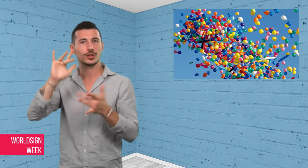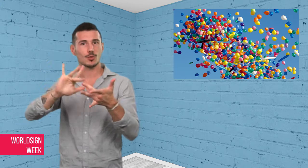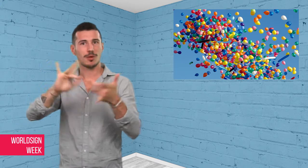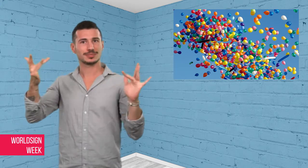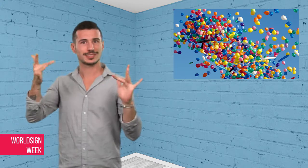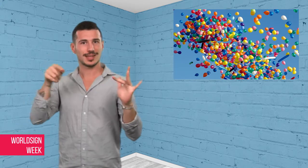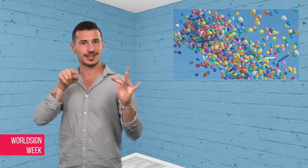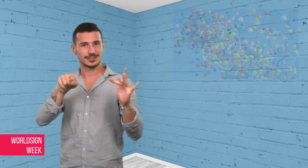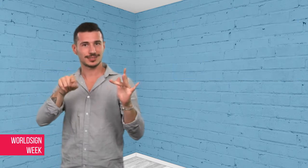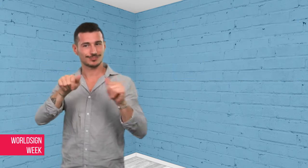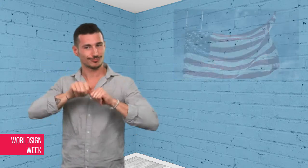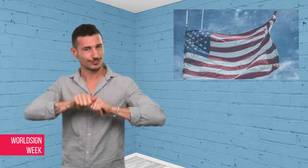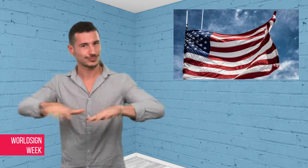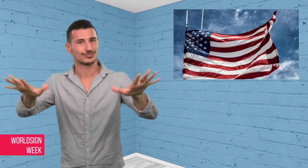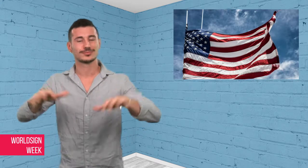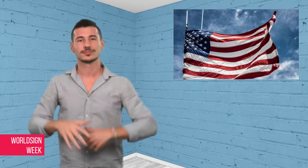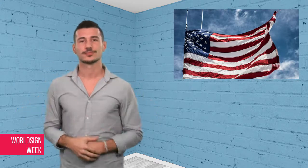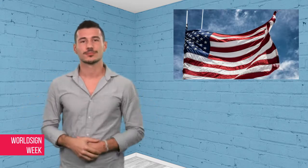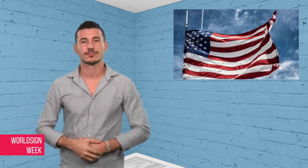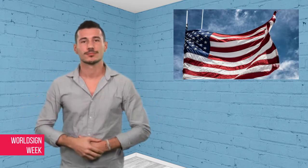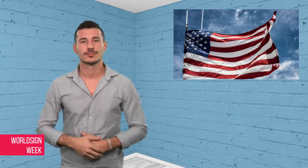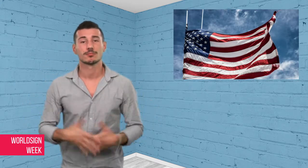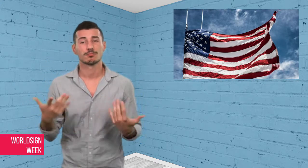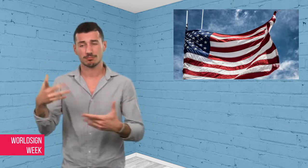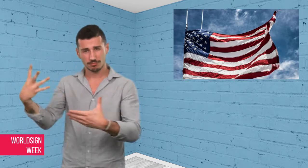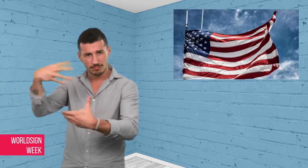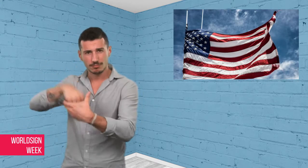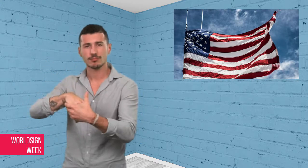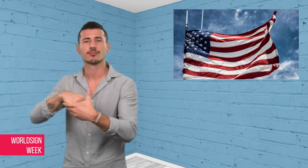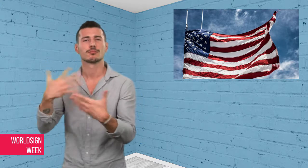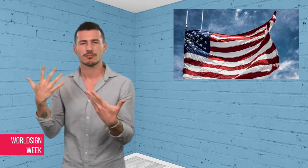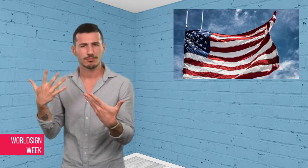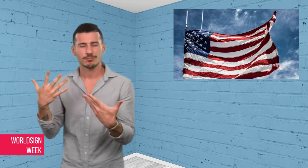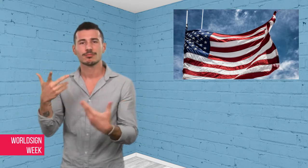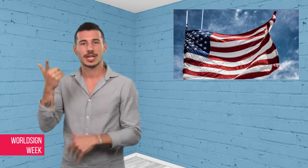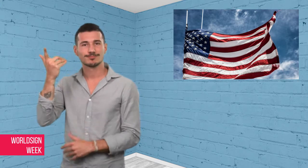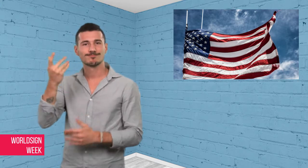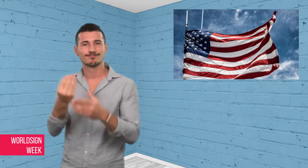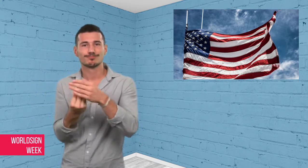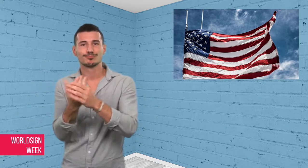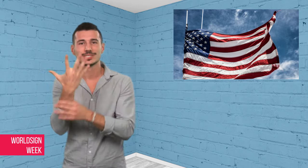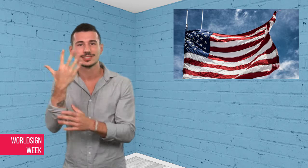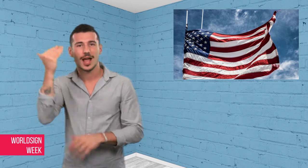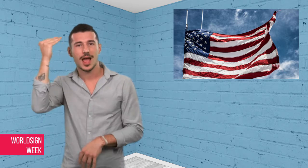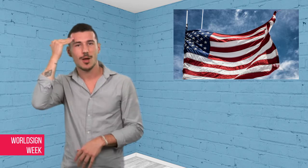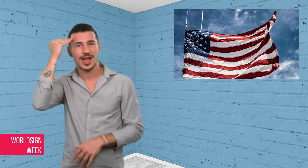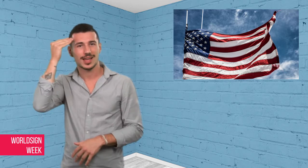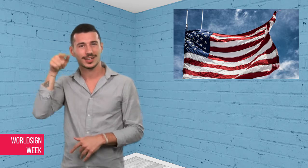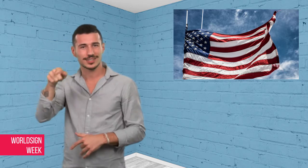showcase the performance by the ‘Spring Awakening’ musical cast.